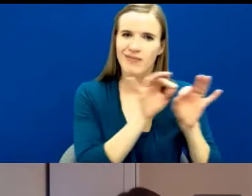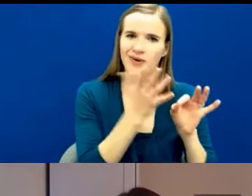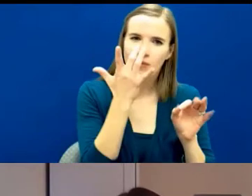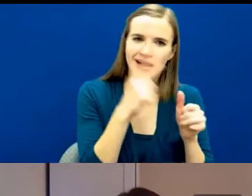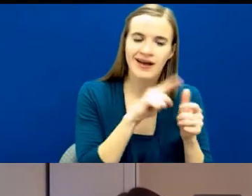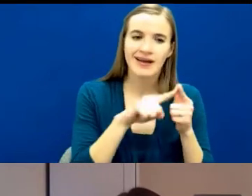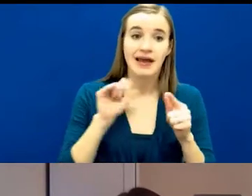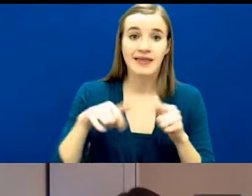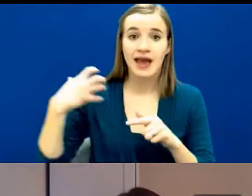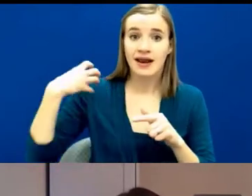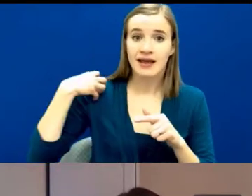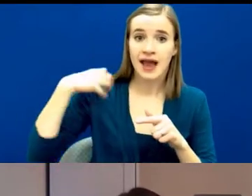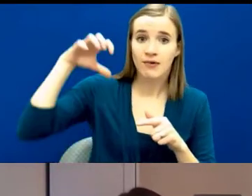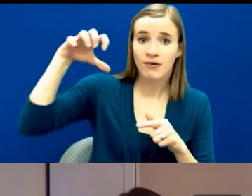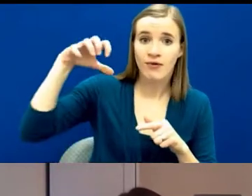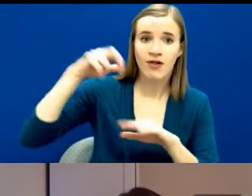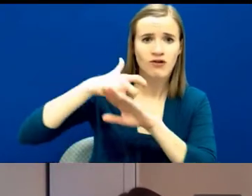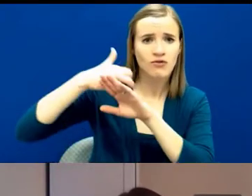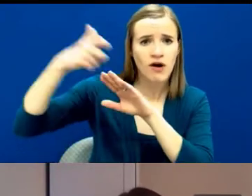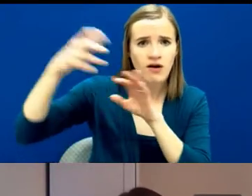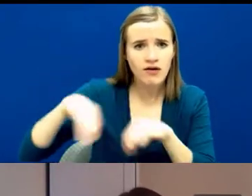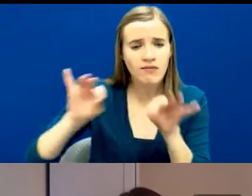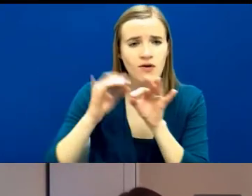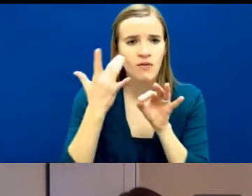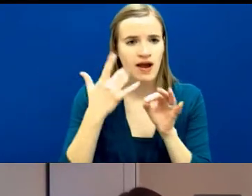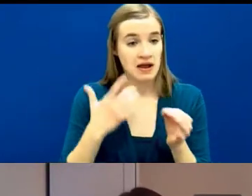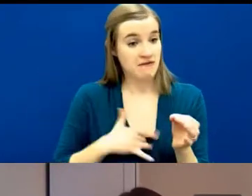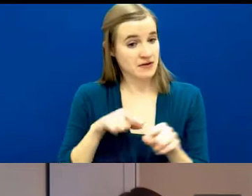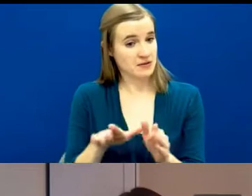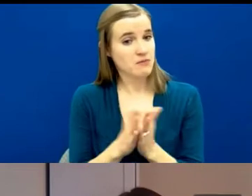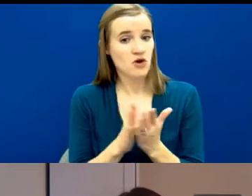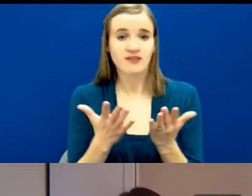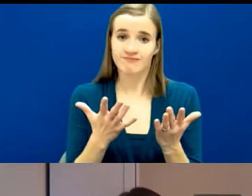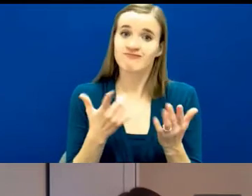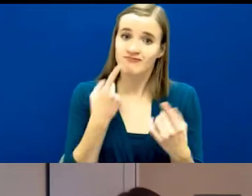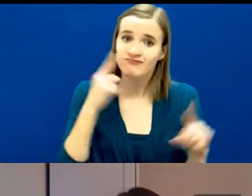And I think it's done a brilliant job of that. I think it's opened the door to